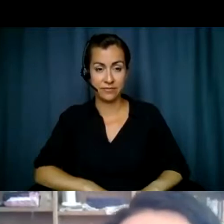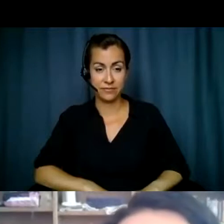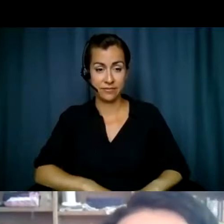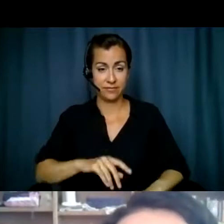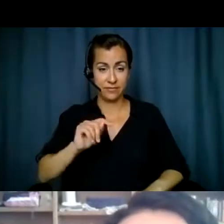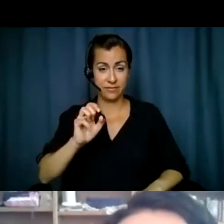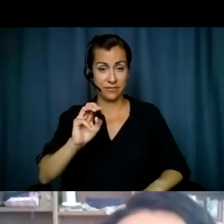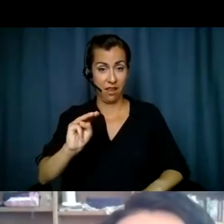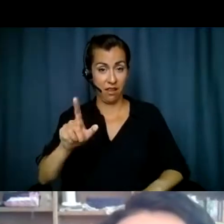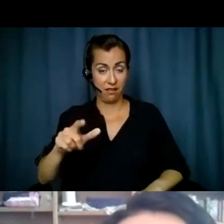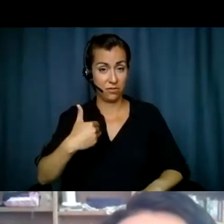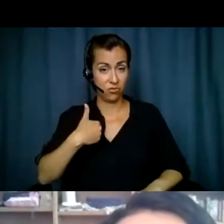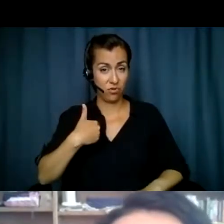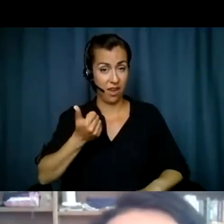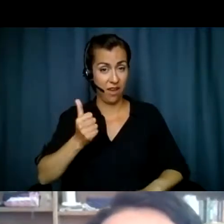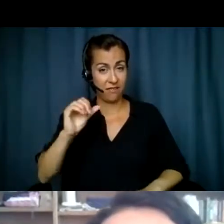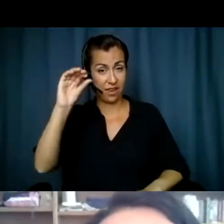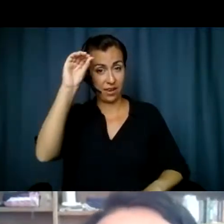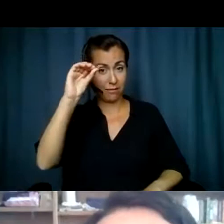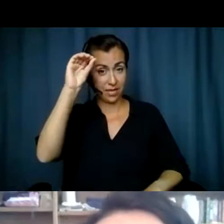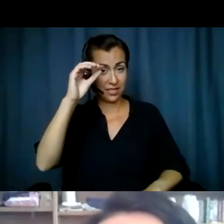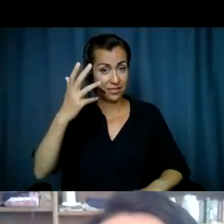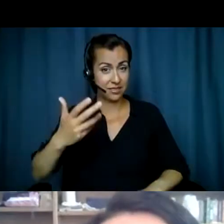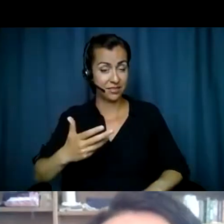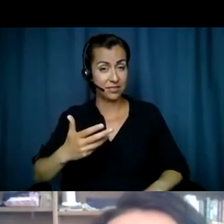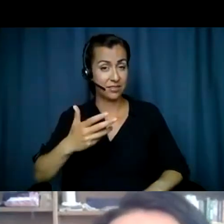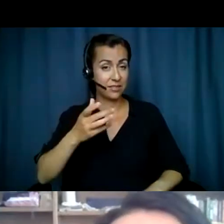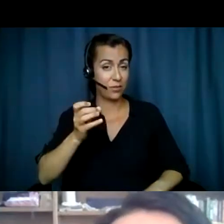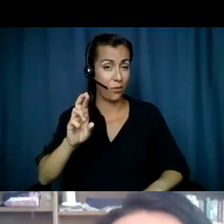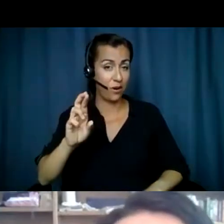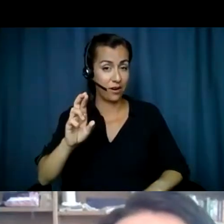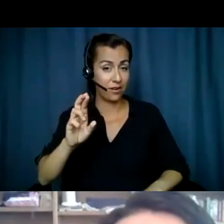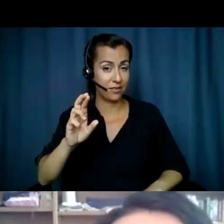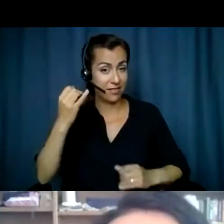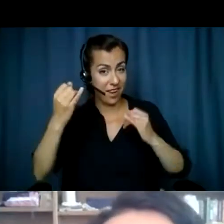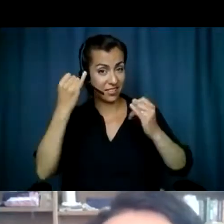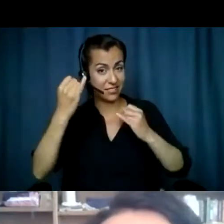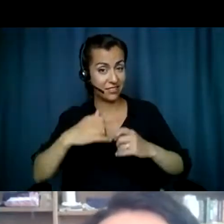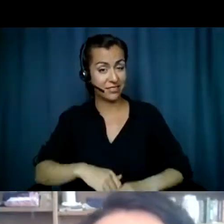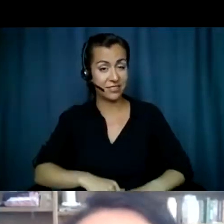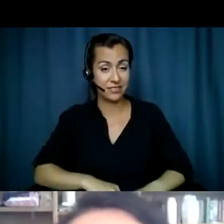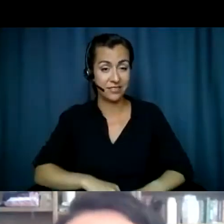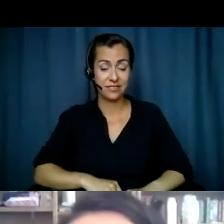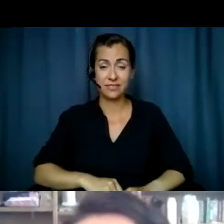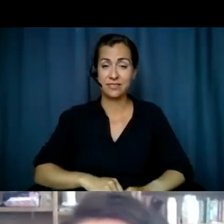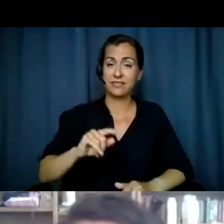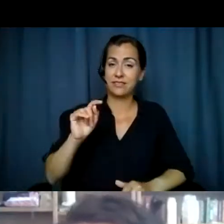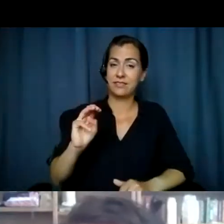Then I had a question for Disability